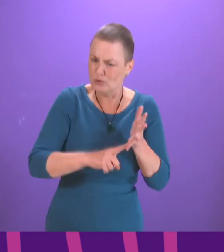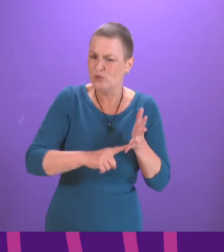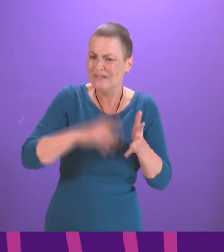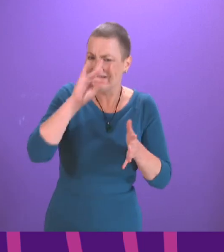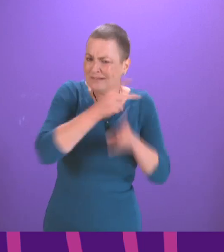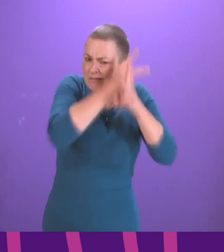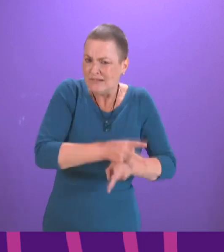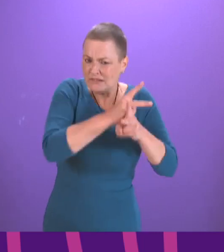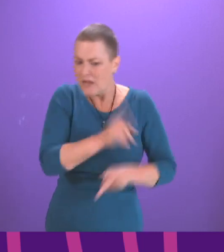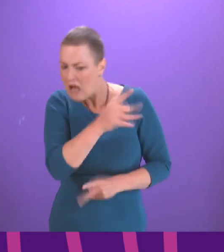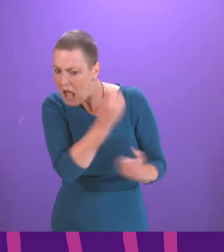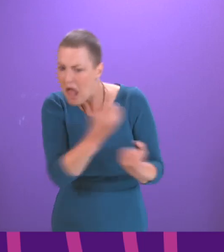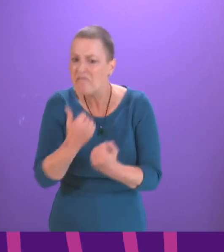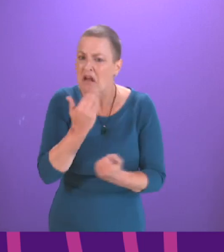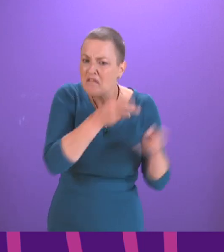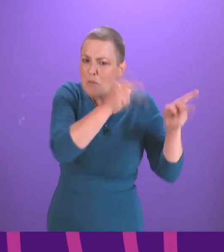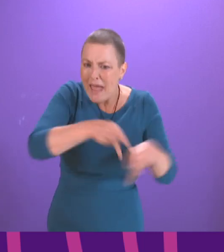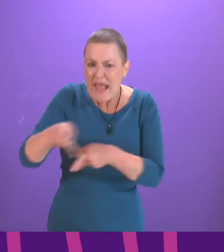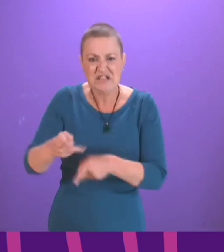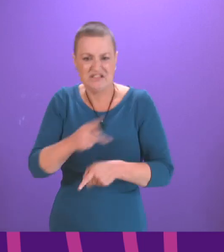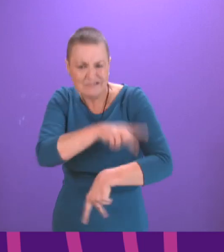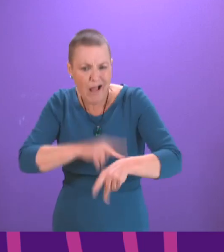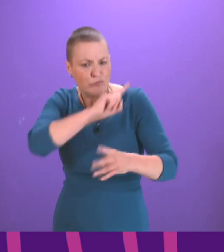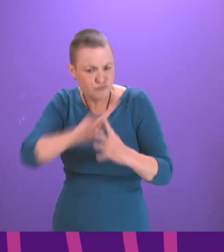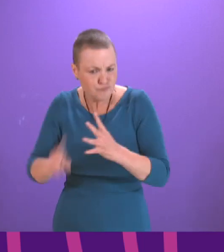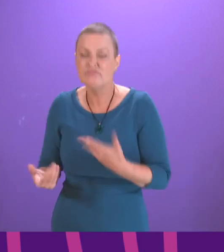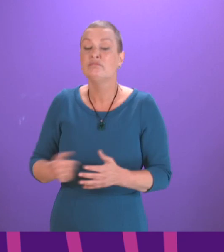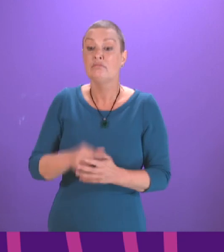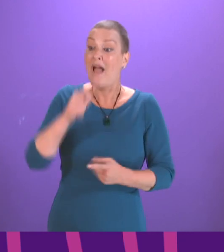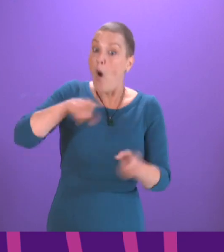Those factors are assessed alongside the views of local public health officials and with